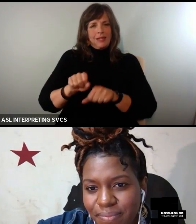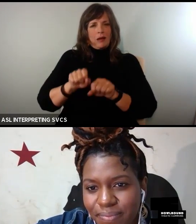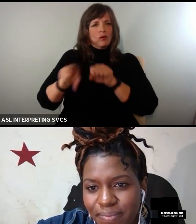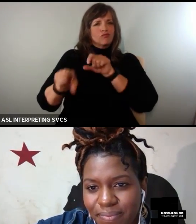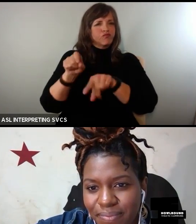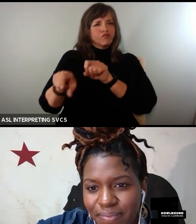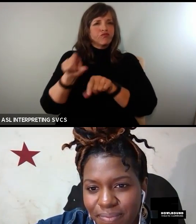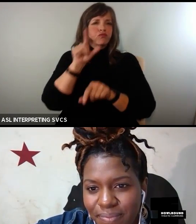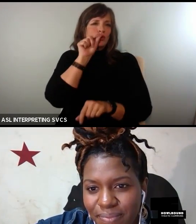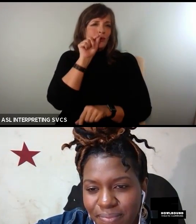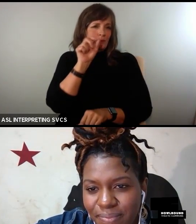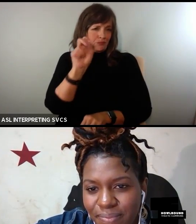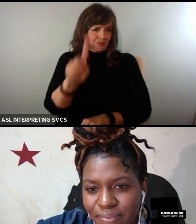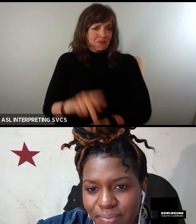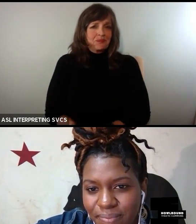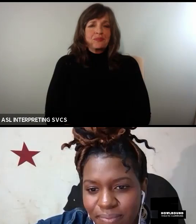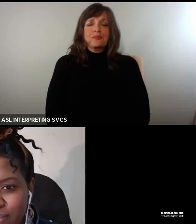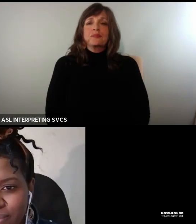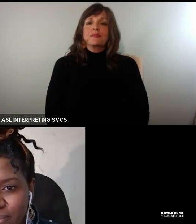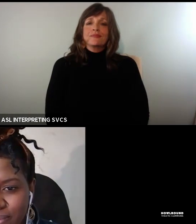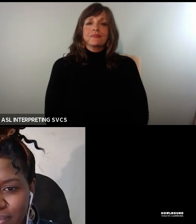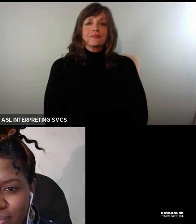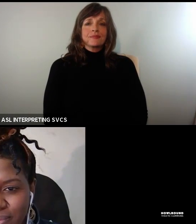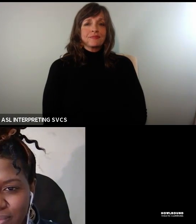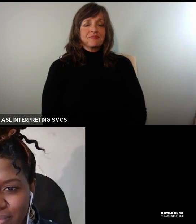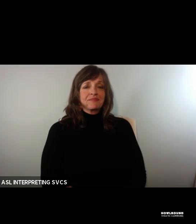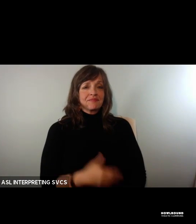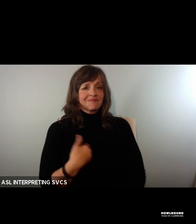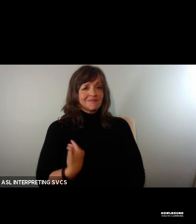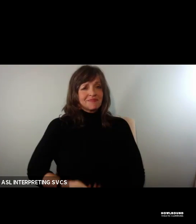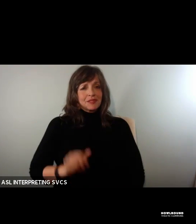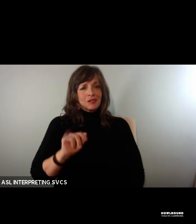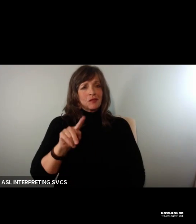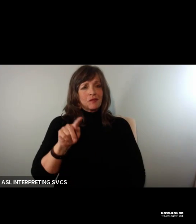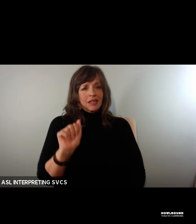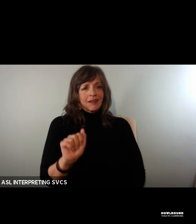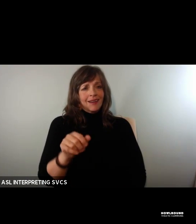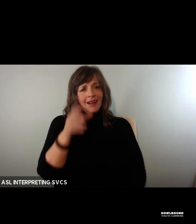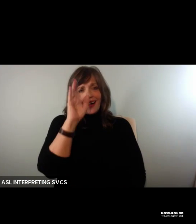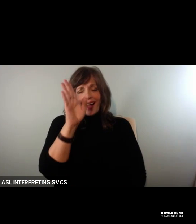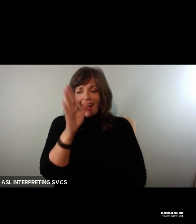Hi everyone. Well first, I wanna thank you all for tuning in and listening tonight.